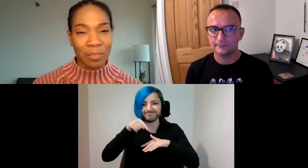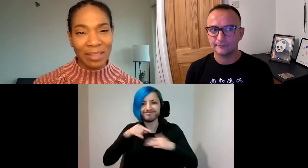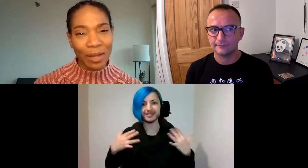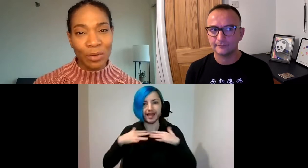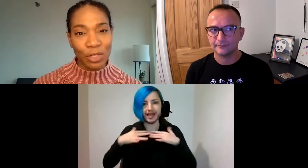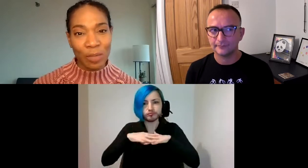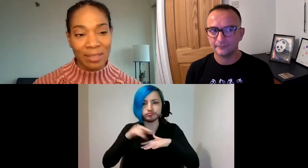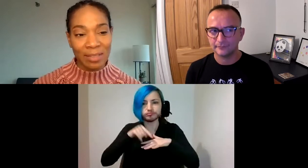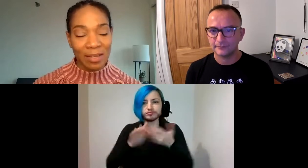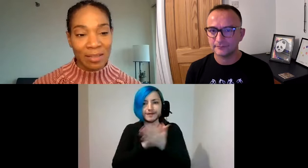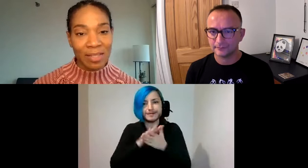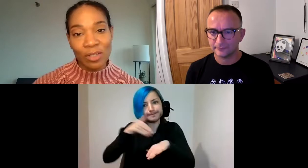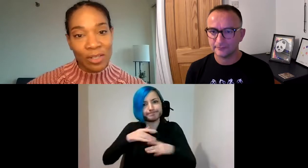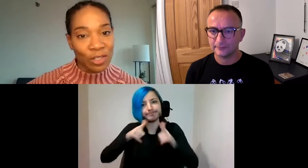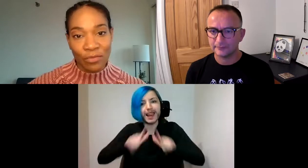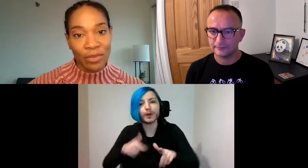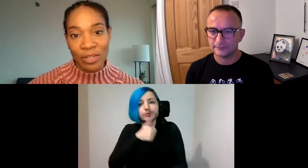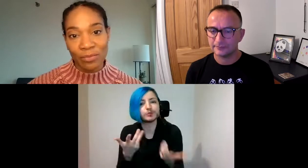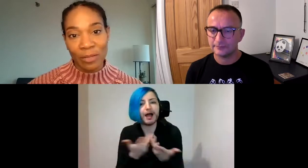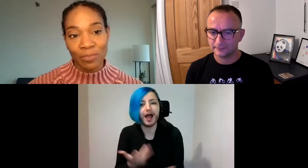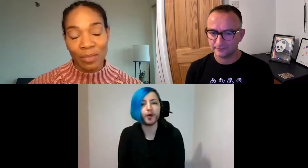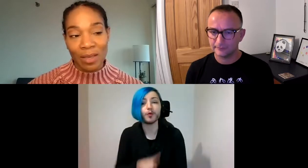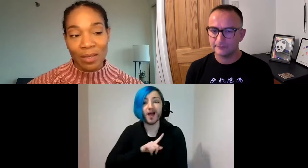this language included that showed inter sexuality of